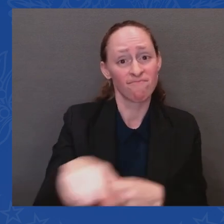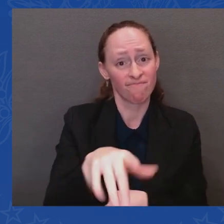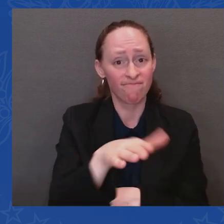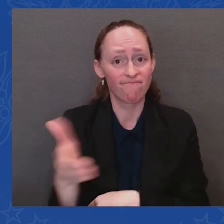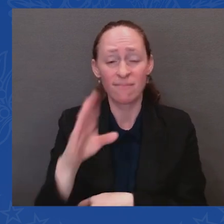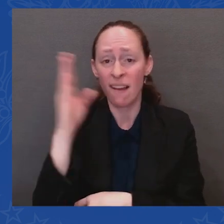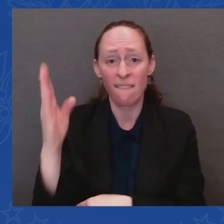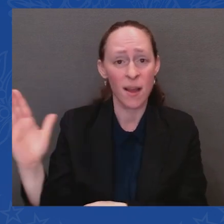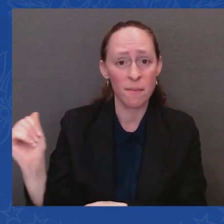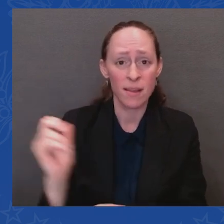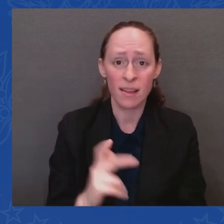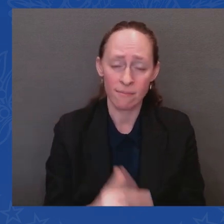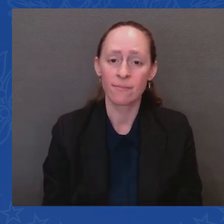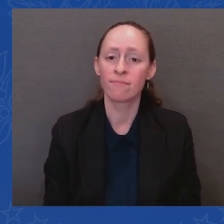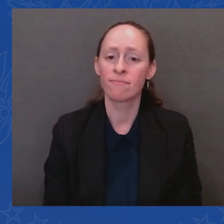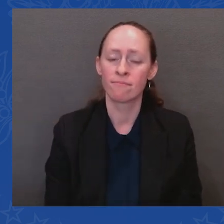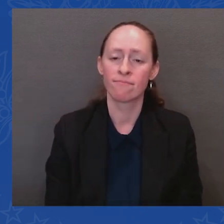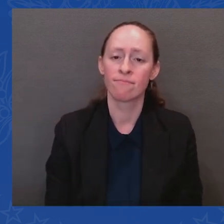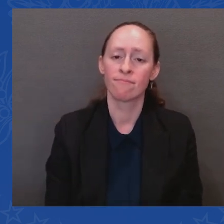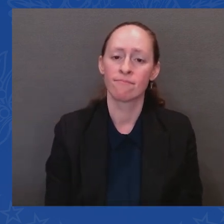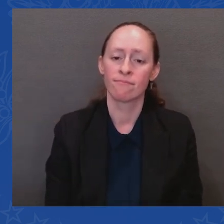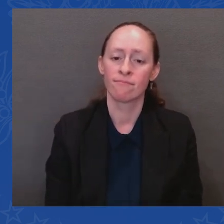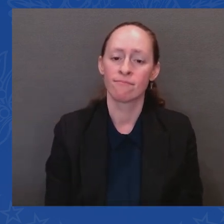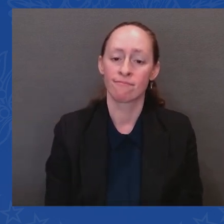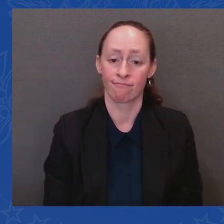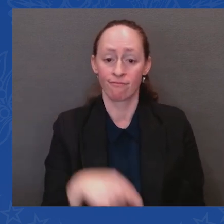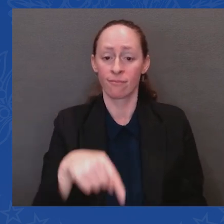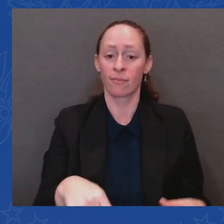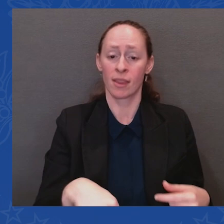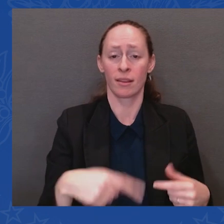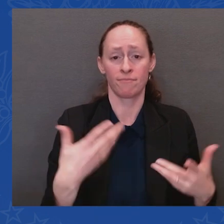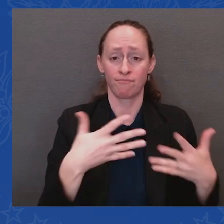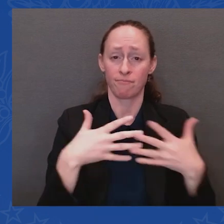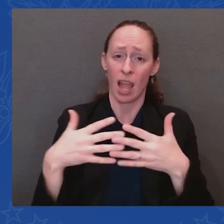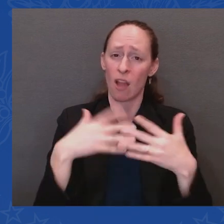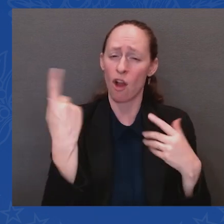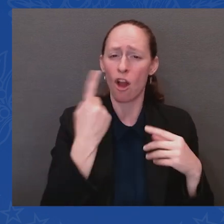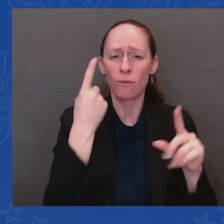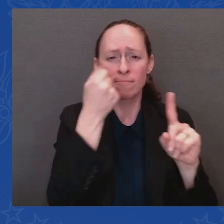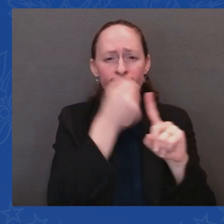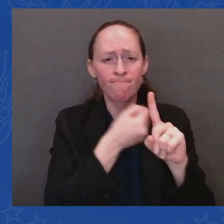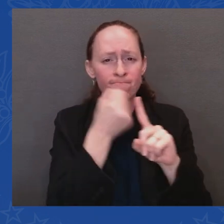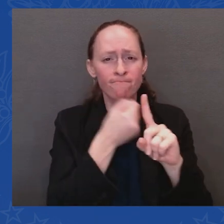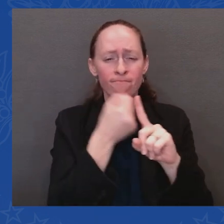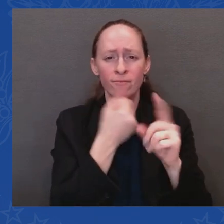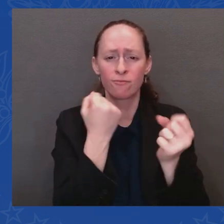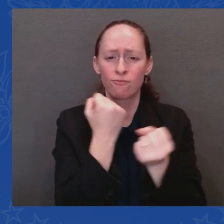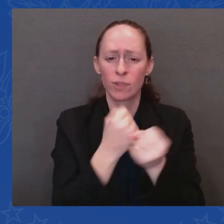Americans have always fought for our freedoms, dating back to our nation's founding in the Revolutionary War.